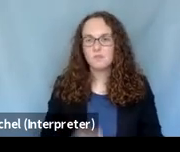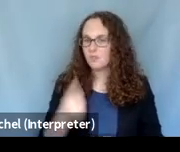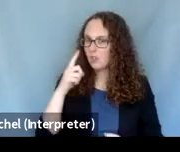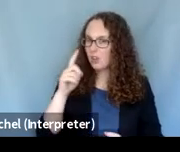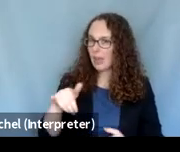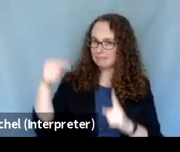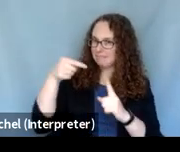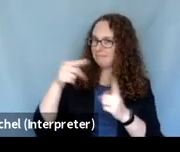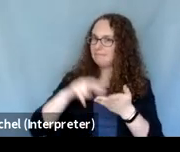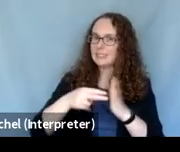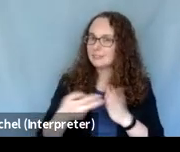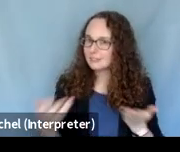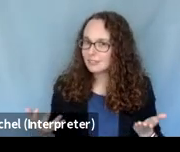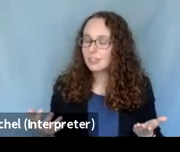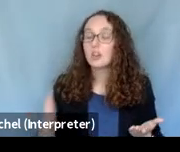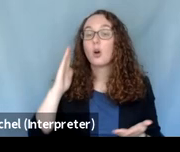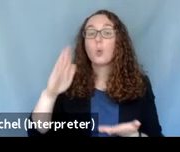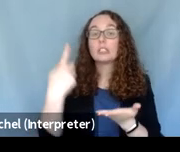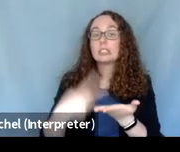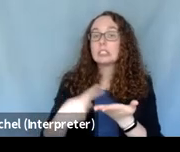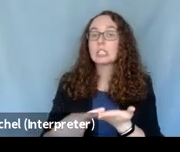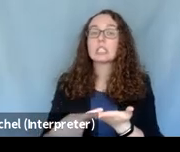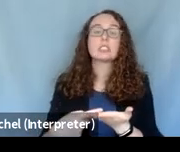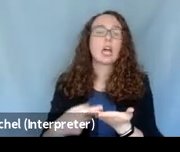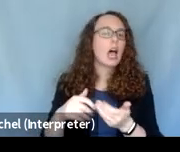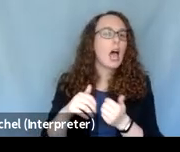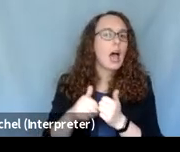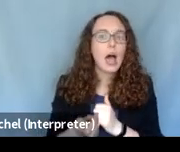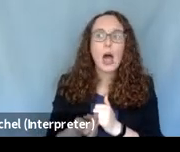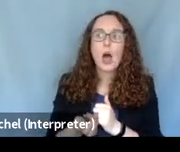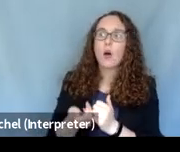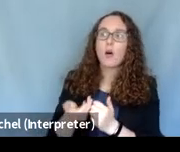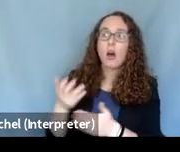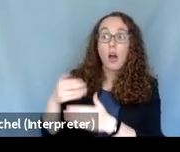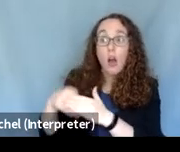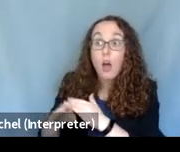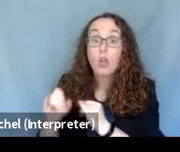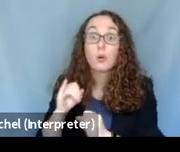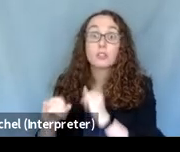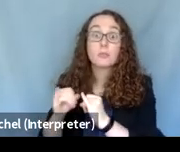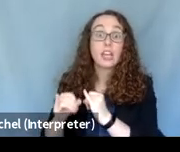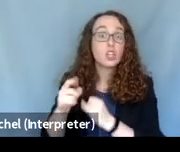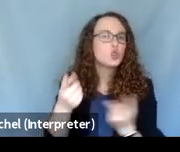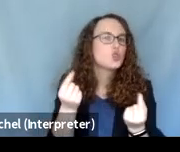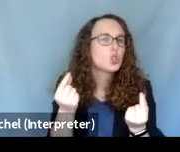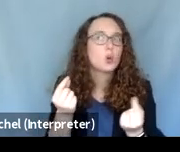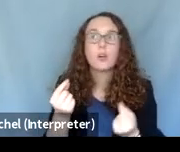during, and after and, excuse me, during the interview. I will ask you, we'll go over five